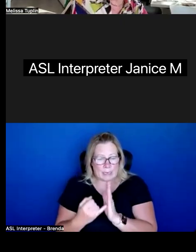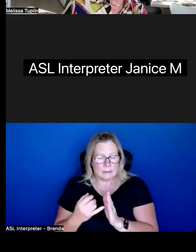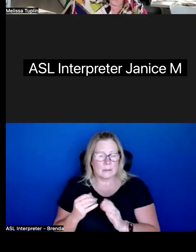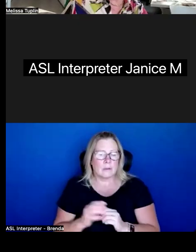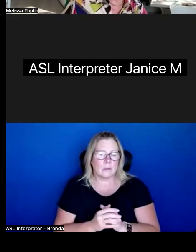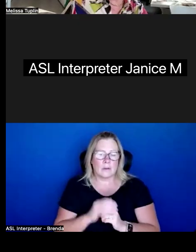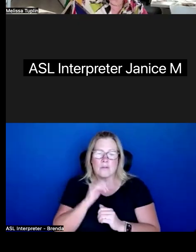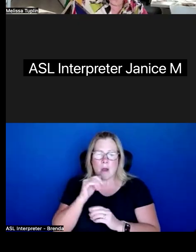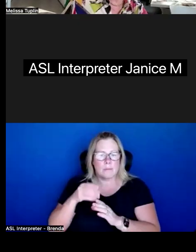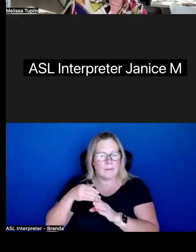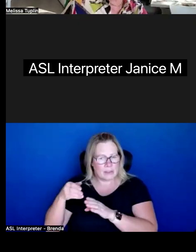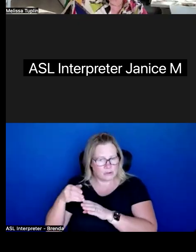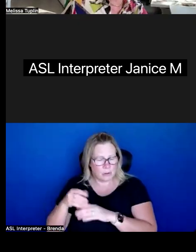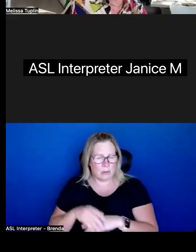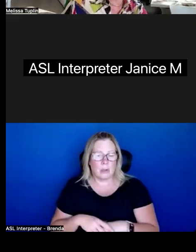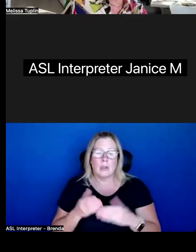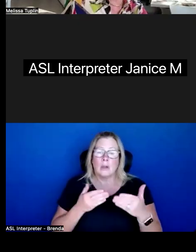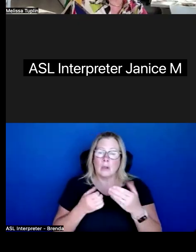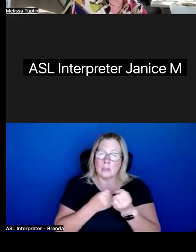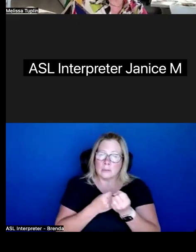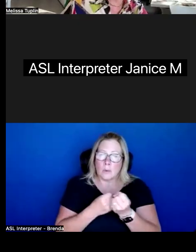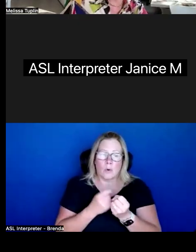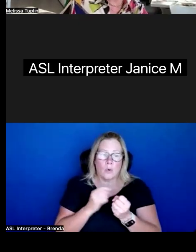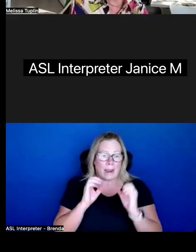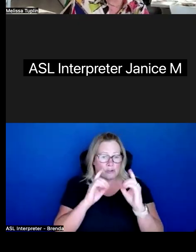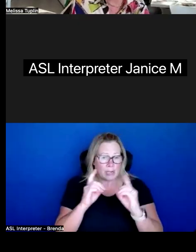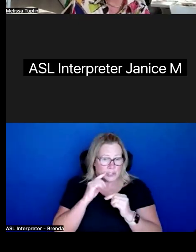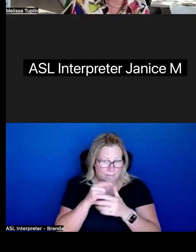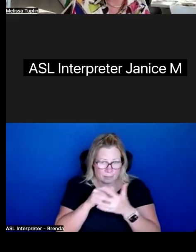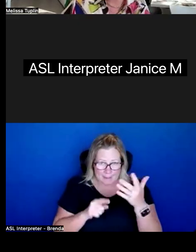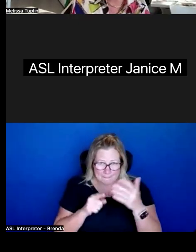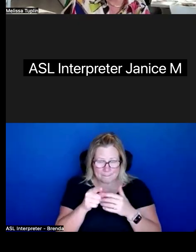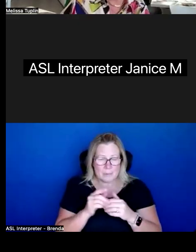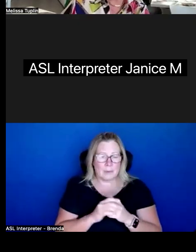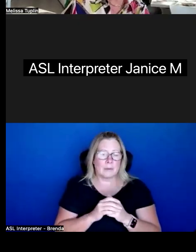service support or education for youth, amateur or non-professionals,